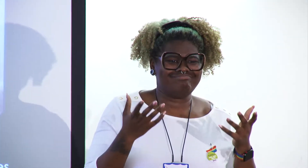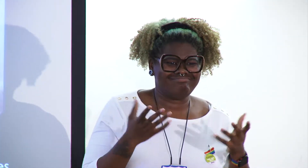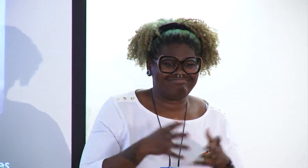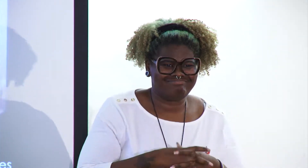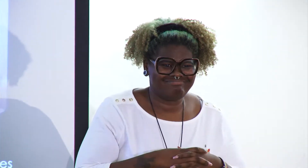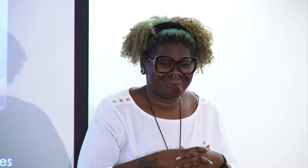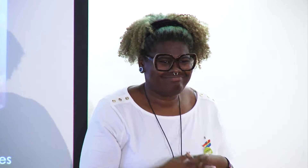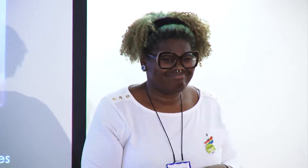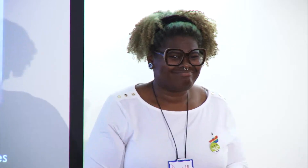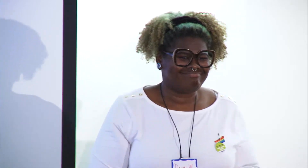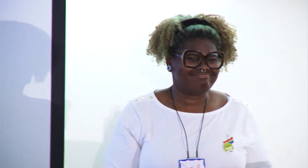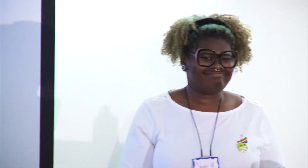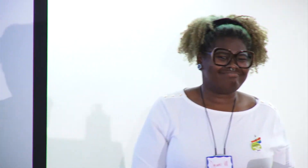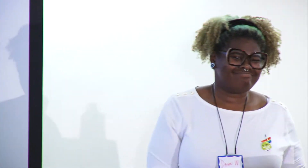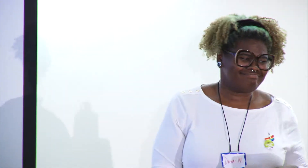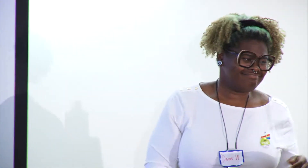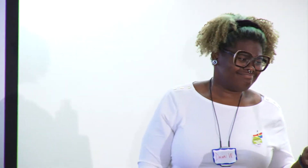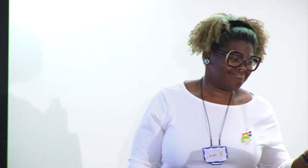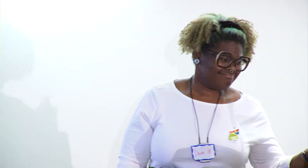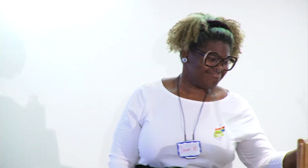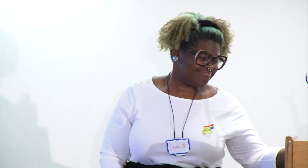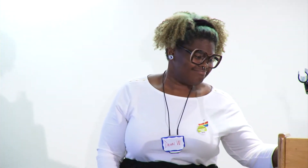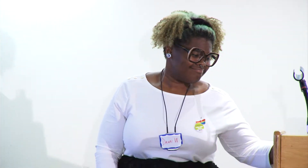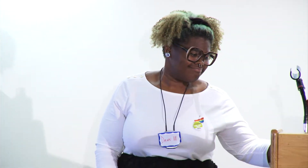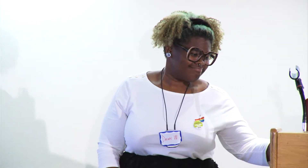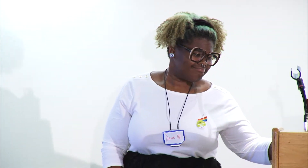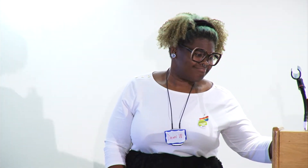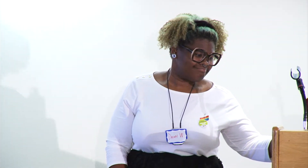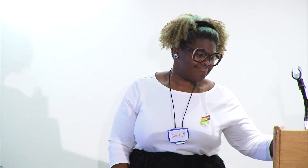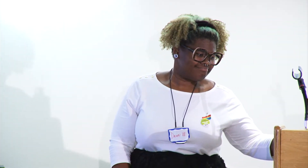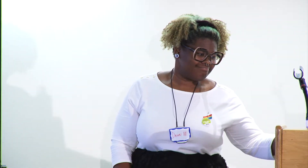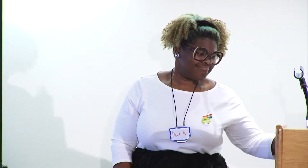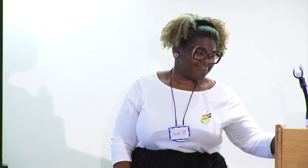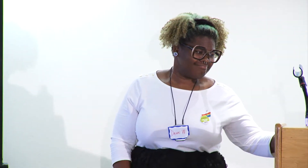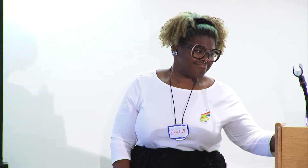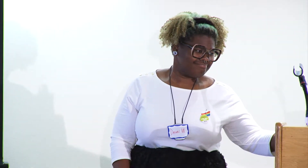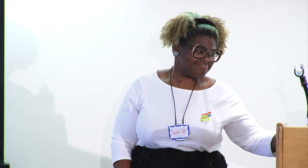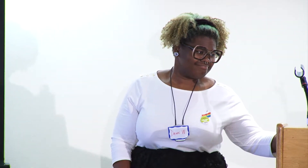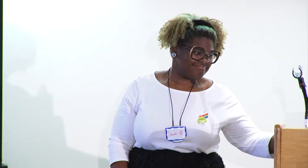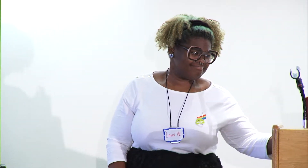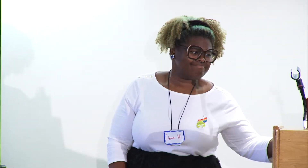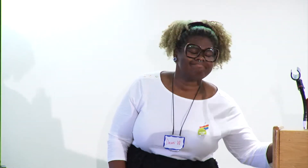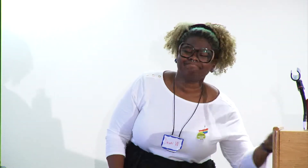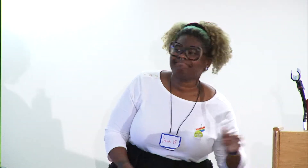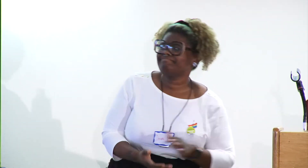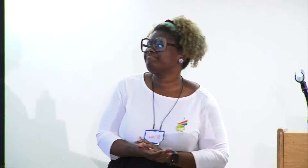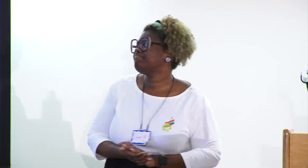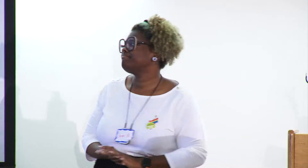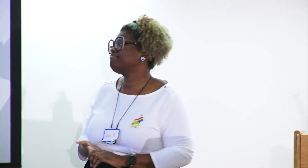And in that way, oftentimes, cultures look down on deaf people, because they don't use spoken language.